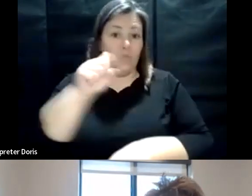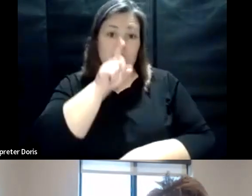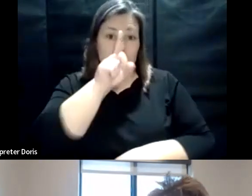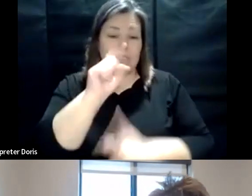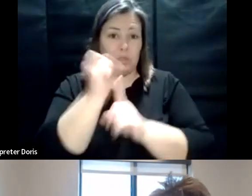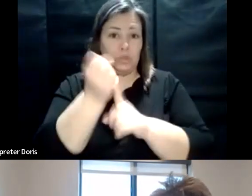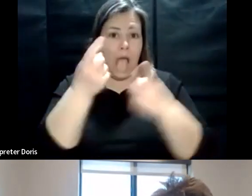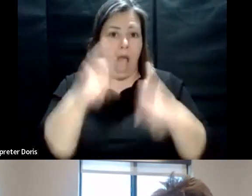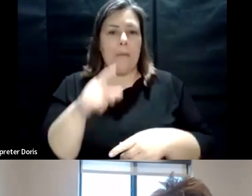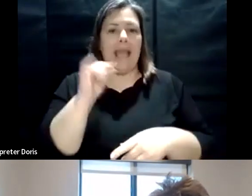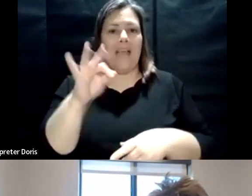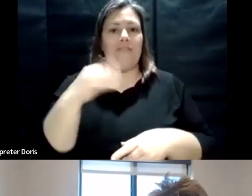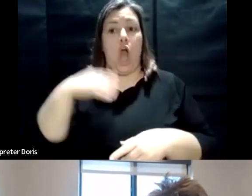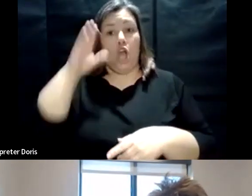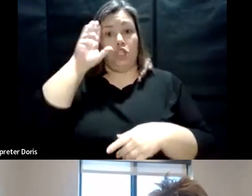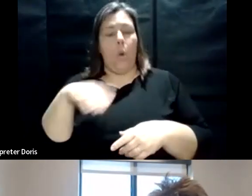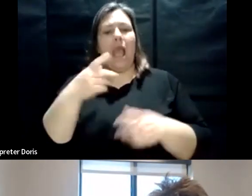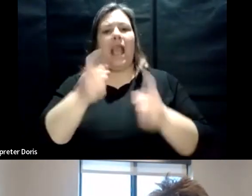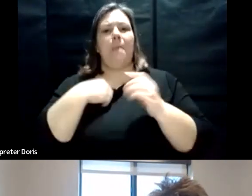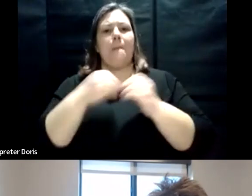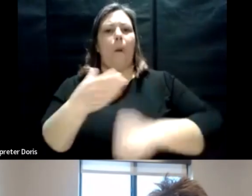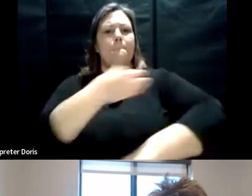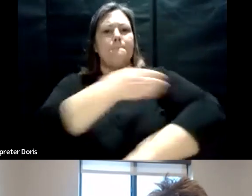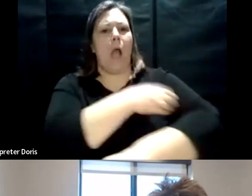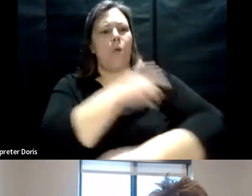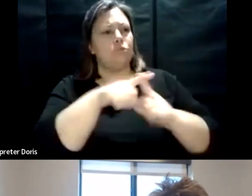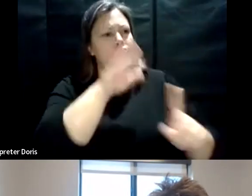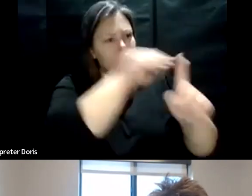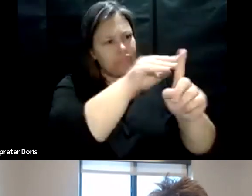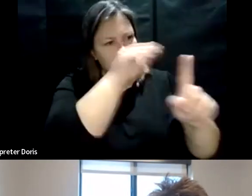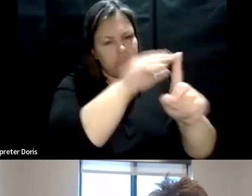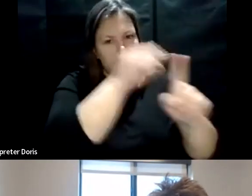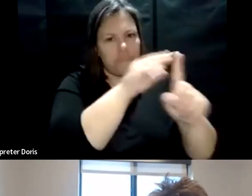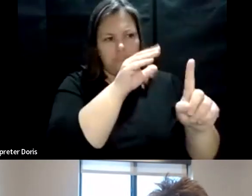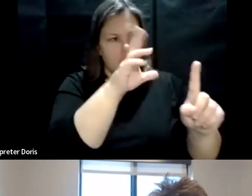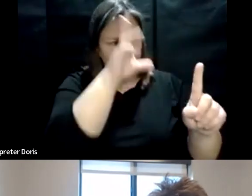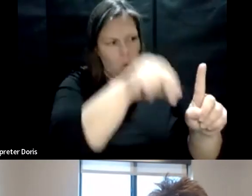It would have given me so much more credibility when I said to a provider, yeah, you can't have camera in this person's bedroom on 24/7. Real situation. It would have given me a lot more teeth.